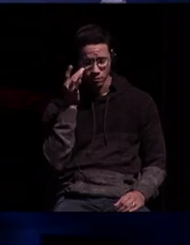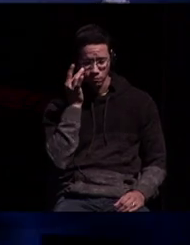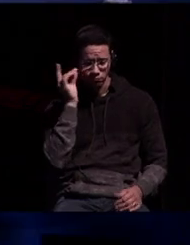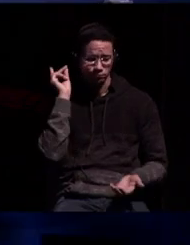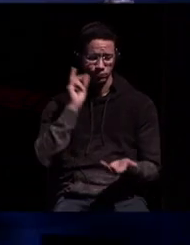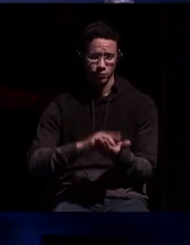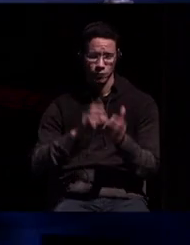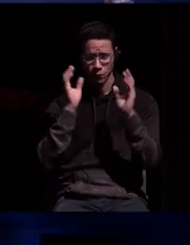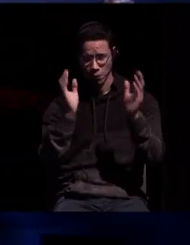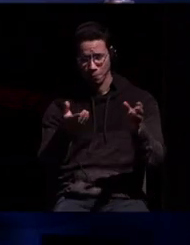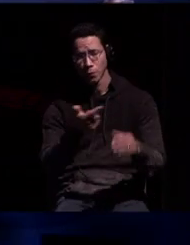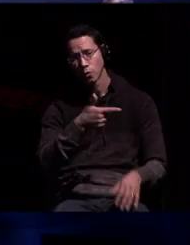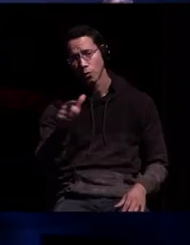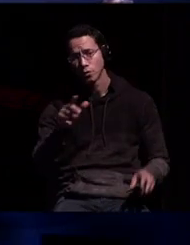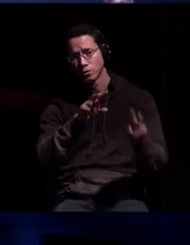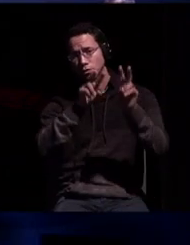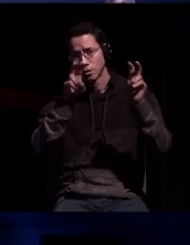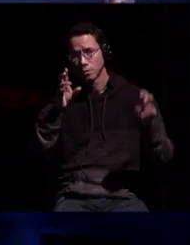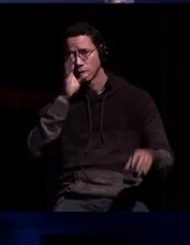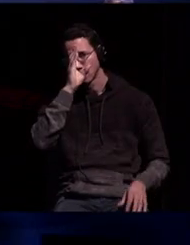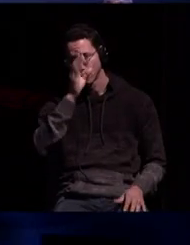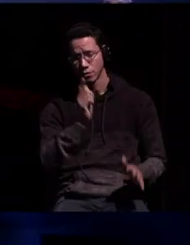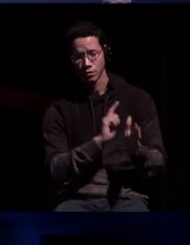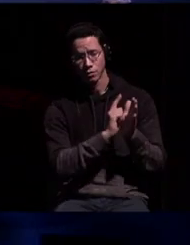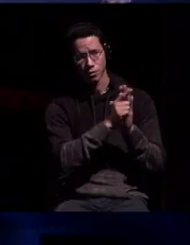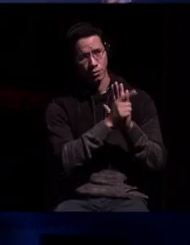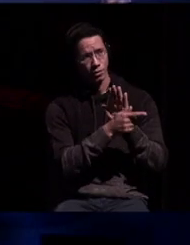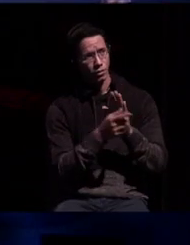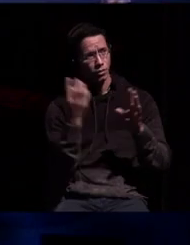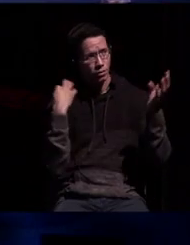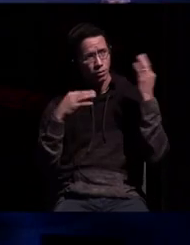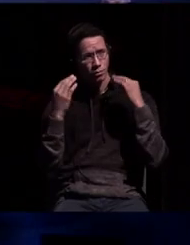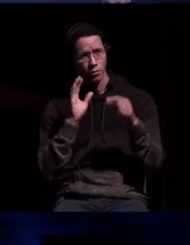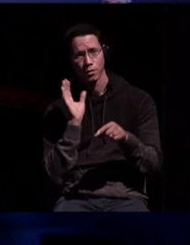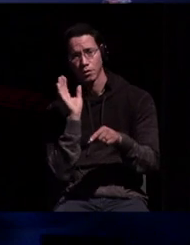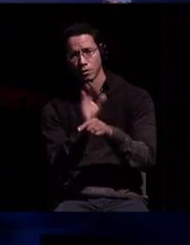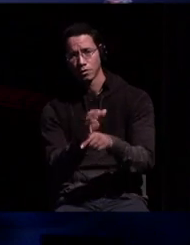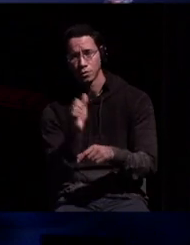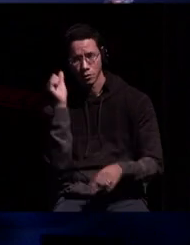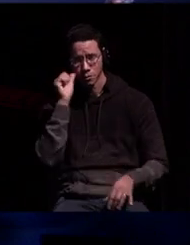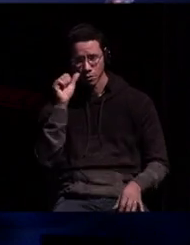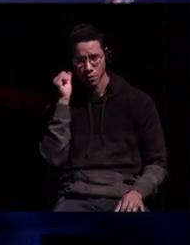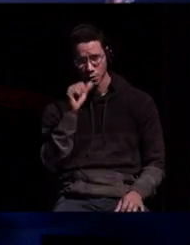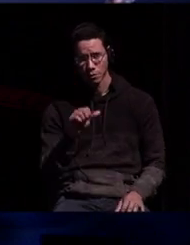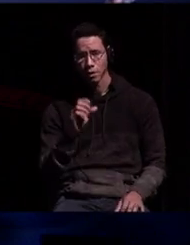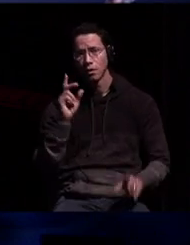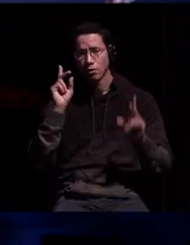tourism gender for helping women. That’s intended to benefit, I don’t like it.